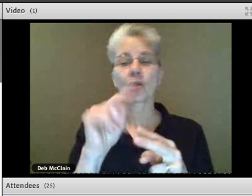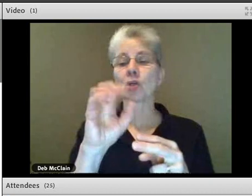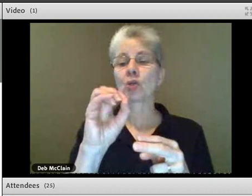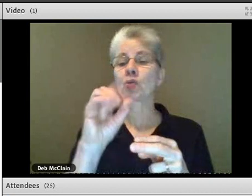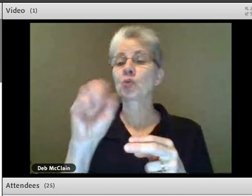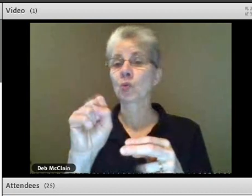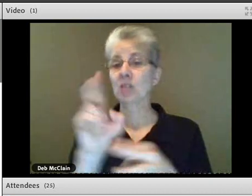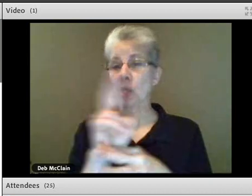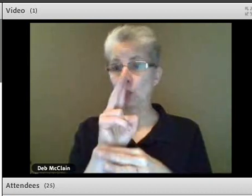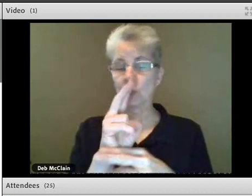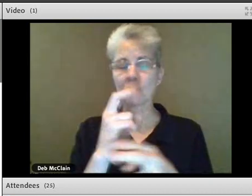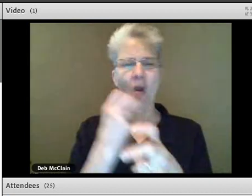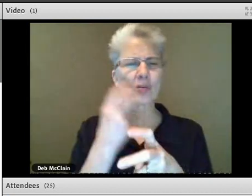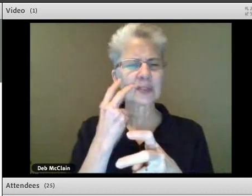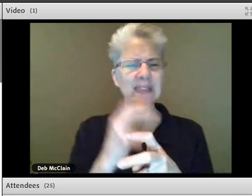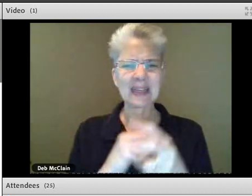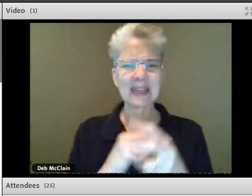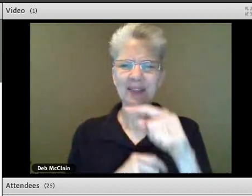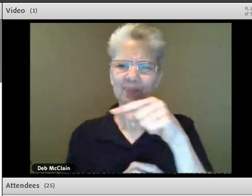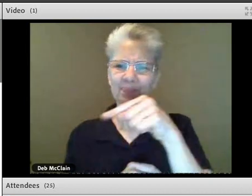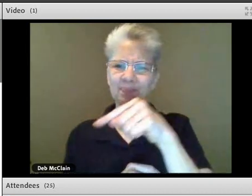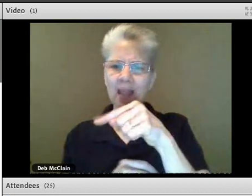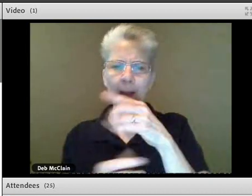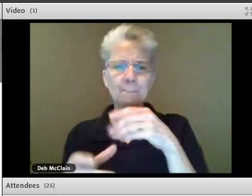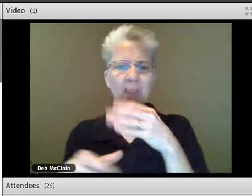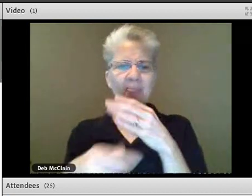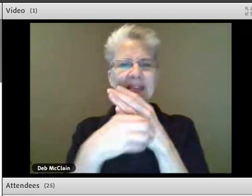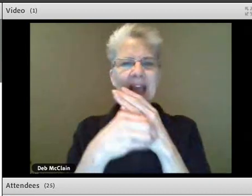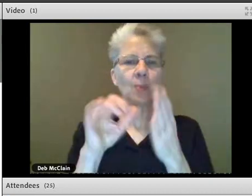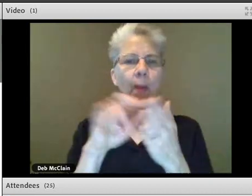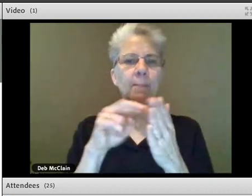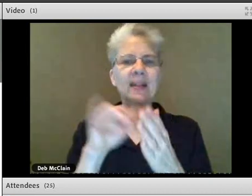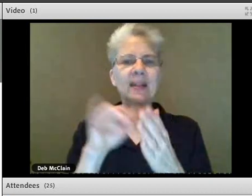and it's hard to see, but the attachment, the paper clip means it's a file attachment,